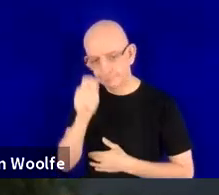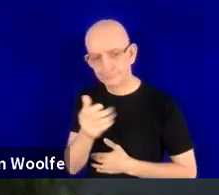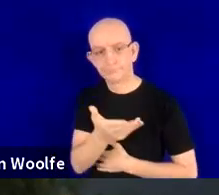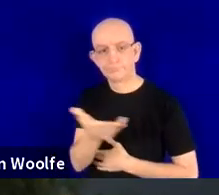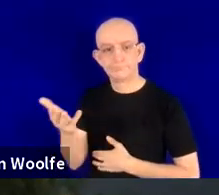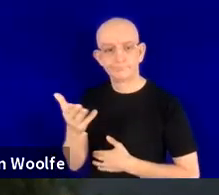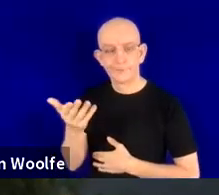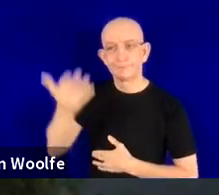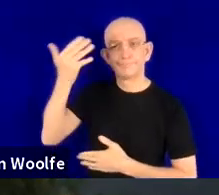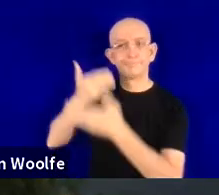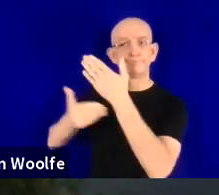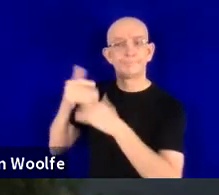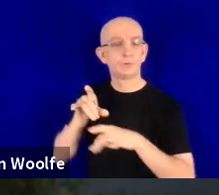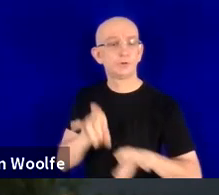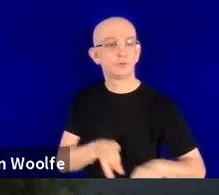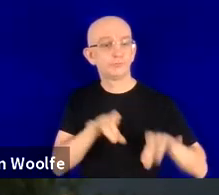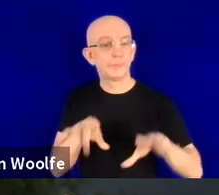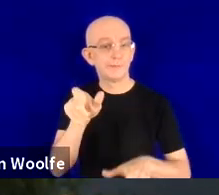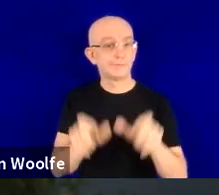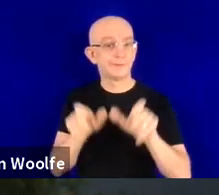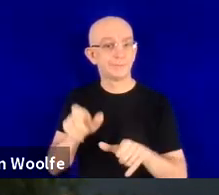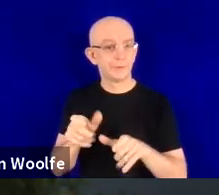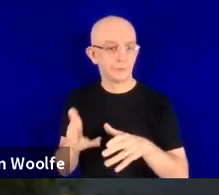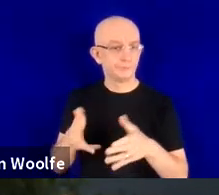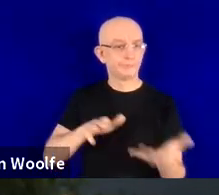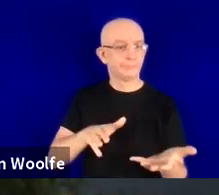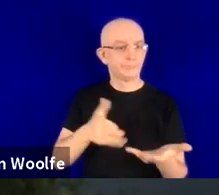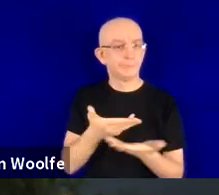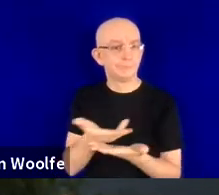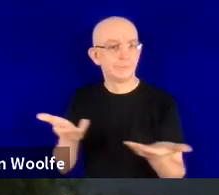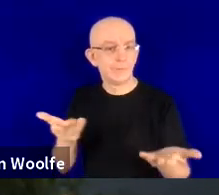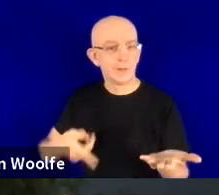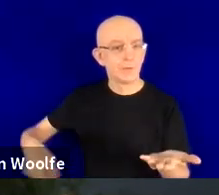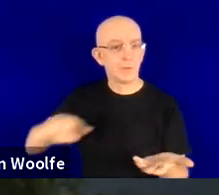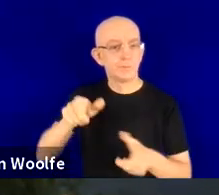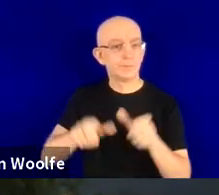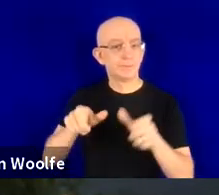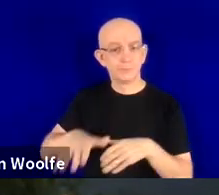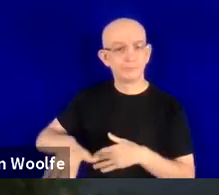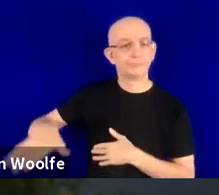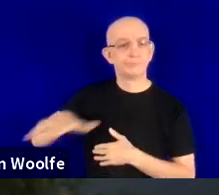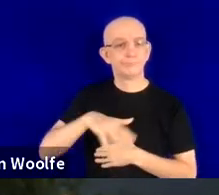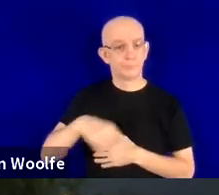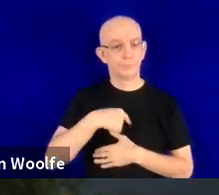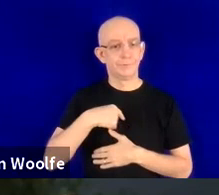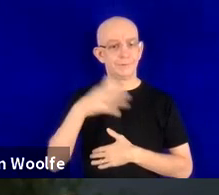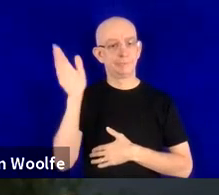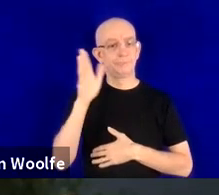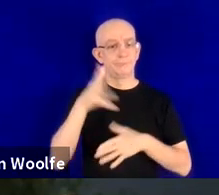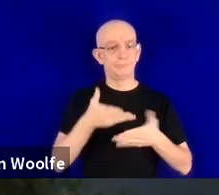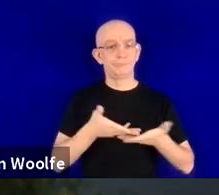These lands were never conceded, and I'd like to thank them for their persistence and patience and sharing their rich and longstanding culture with us